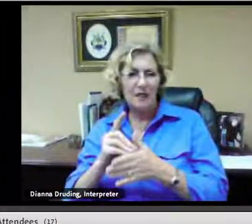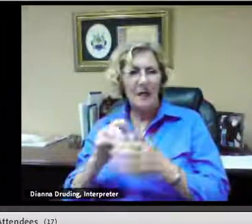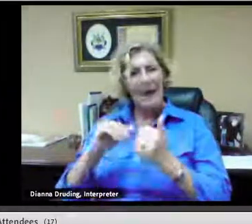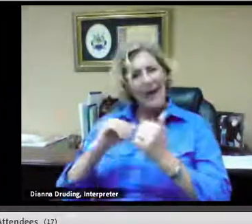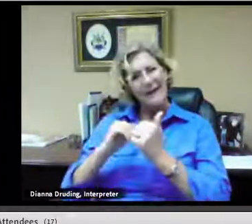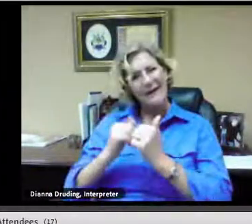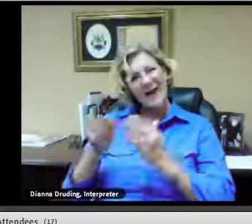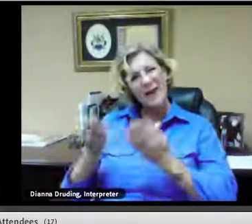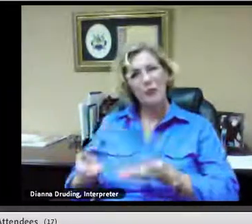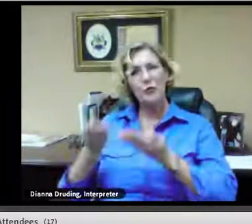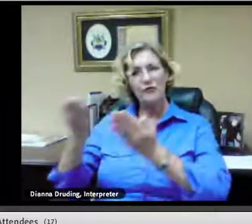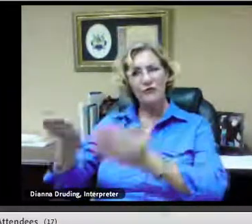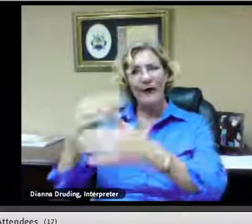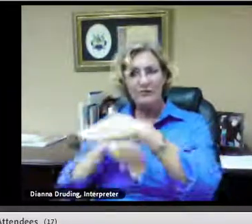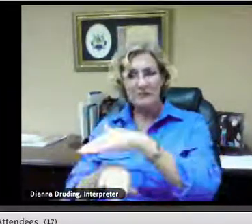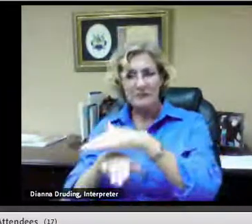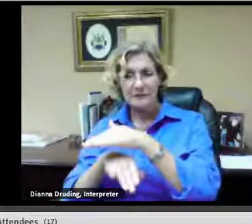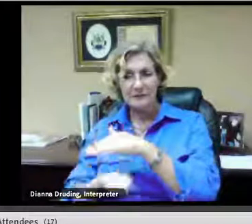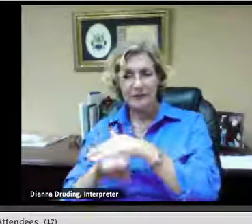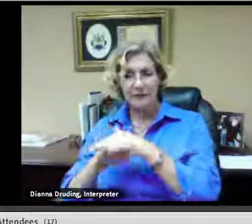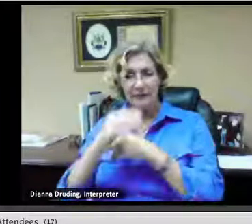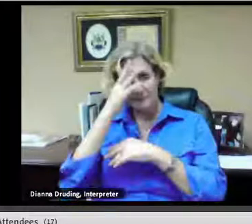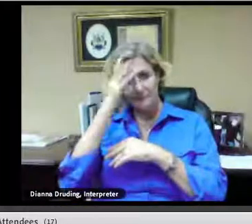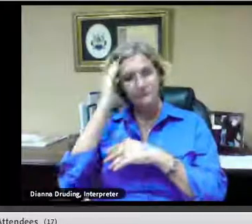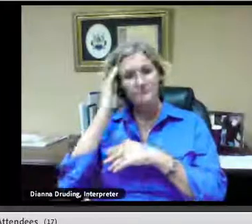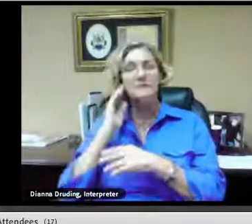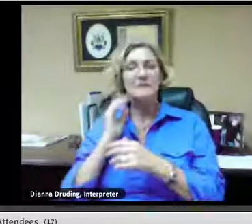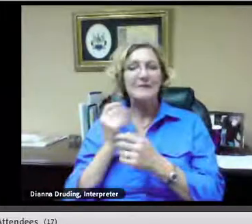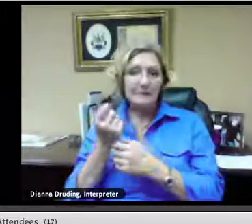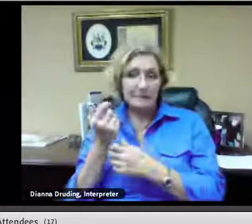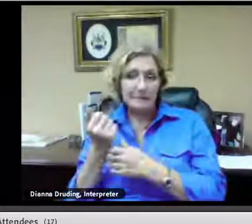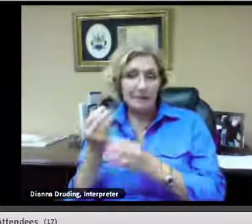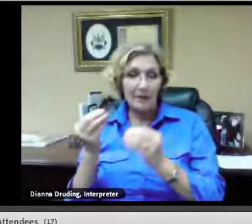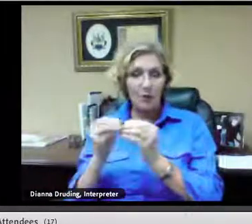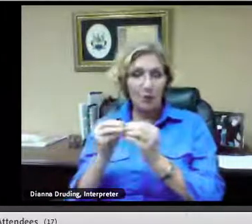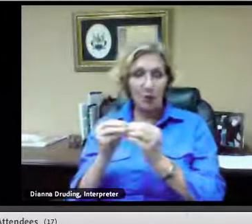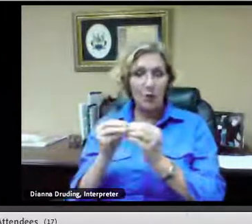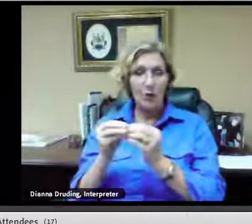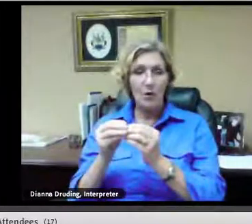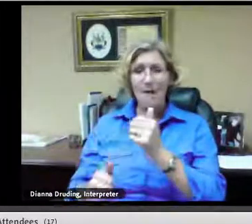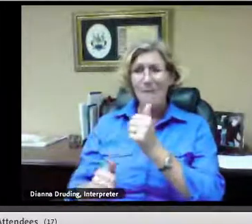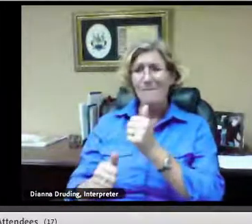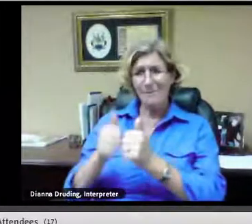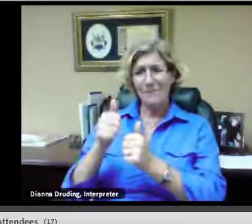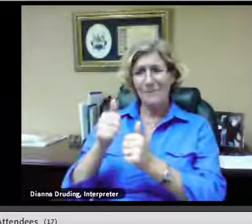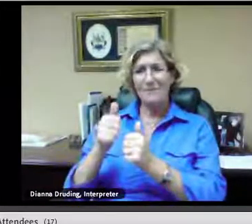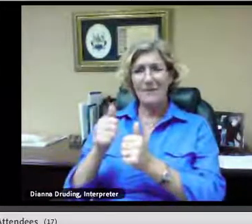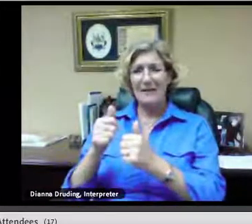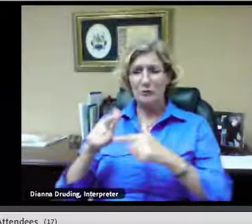major life activities include the ability to care for yourself, learn, work,